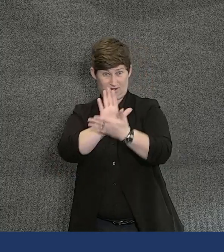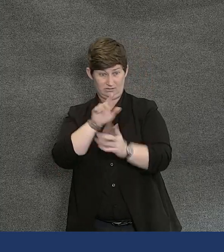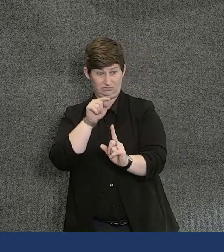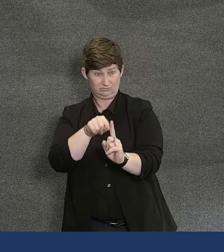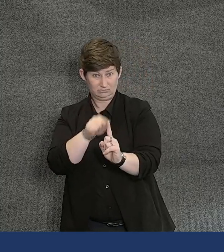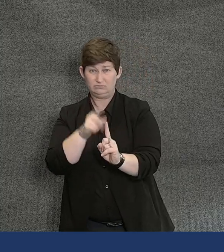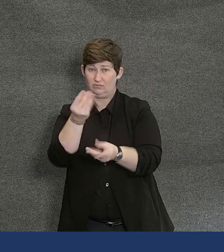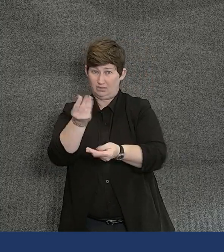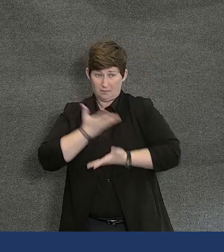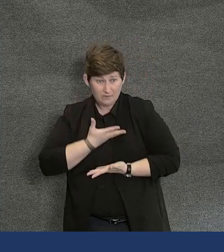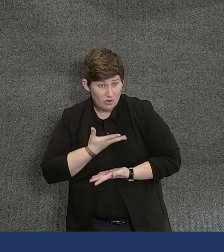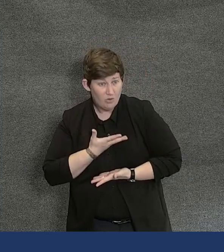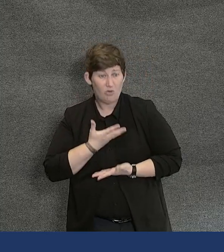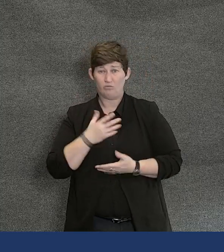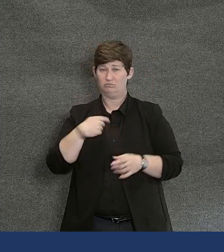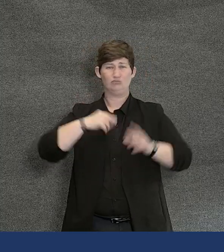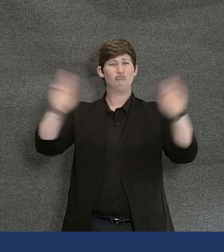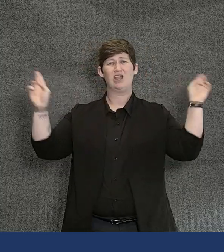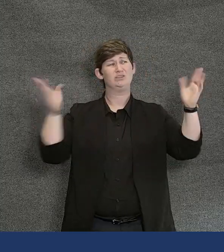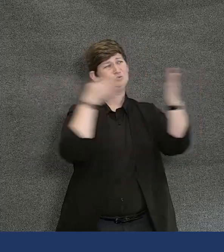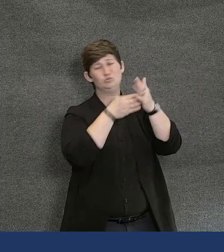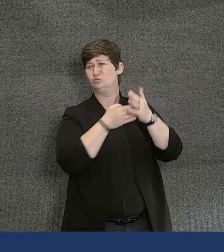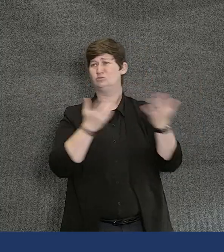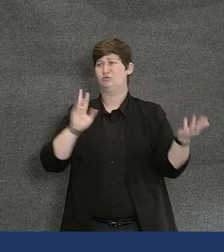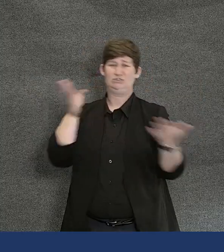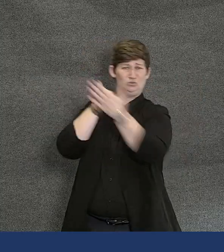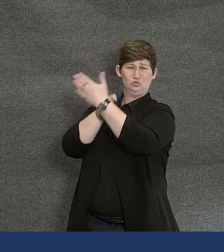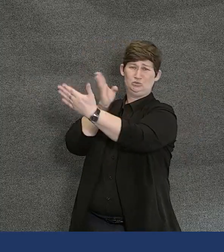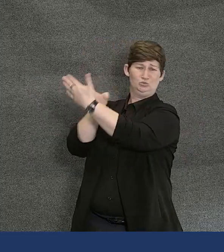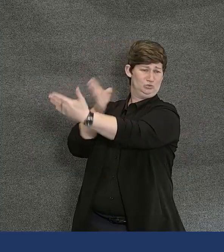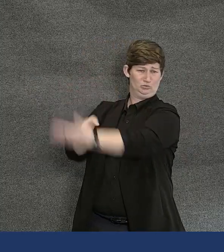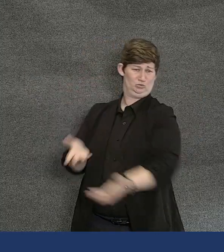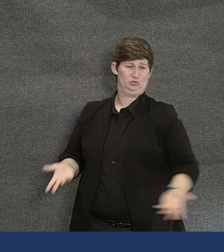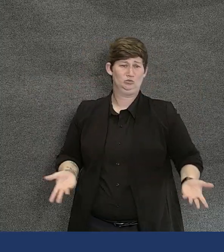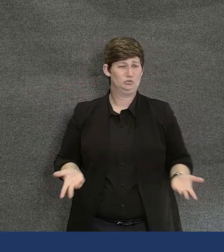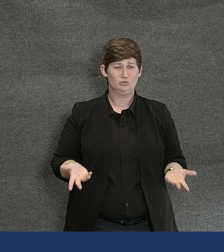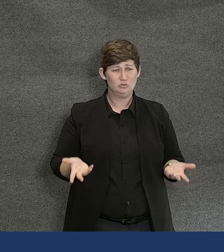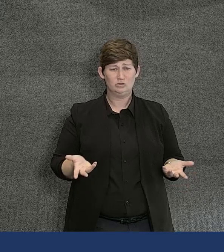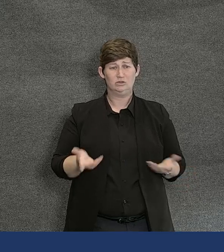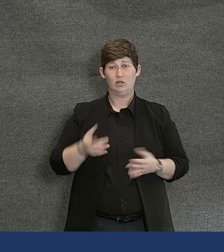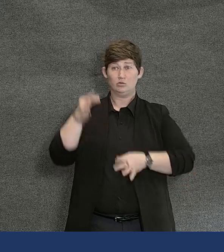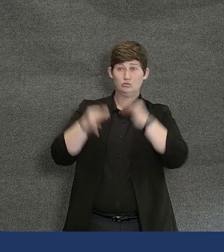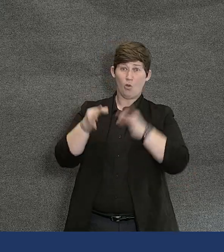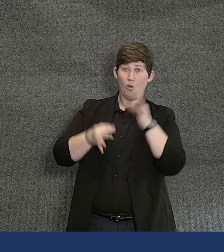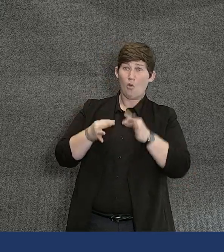and sue them again and let the court know that they're in-- that they have-- that the administration